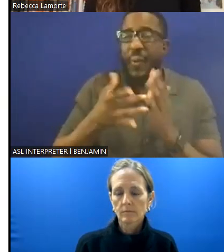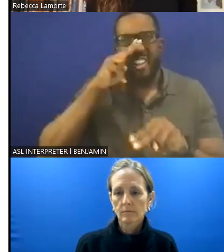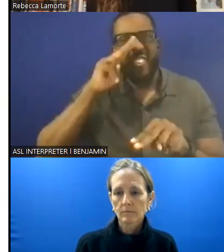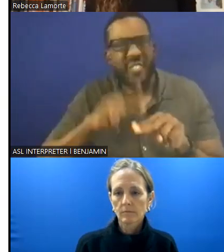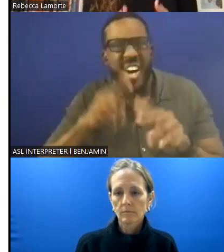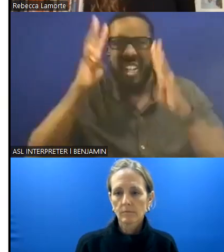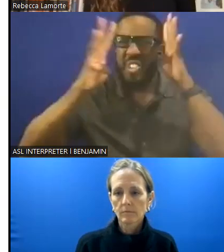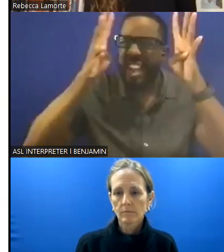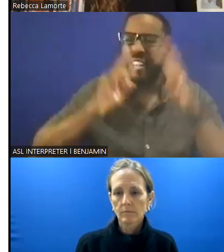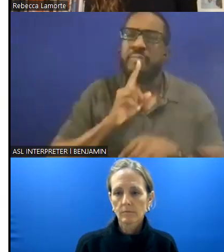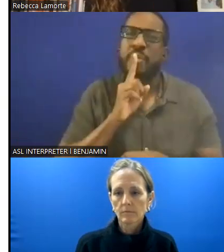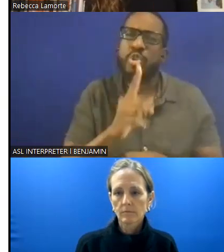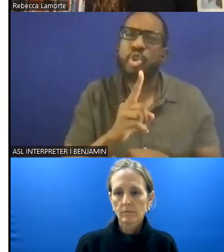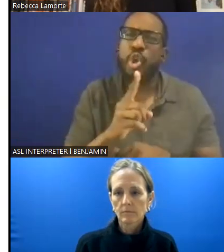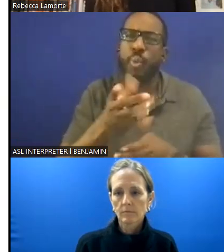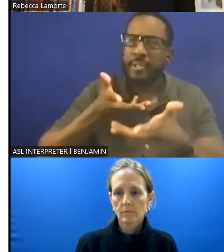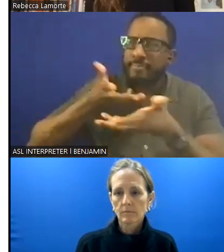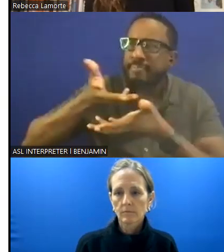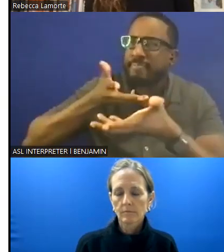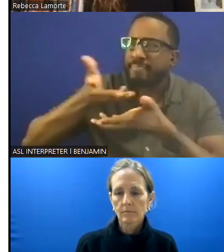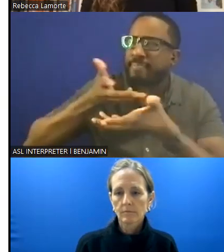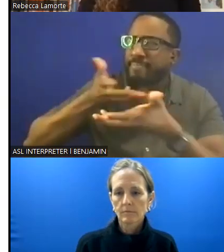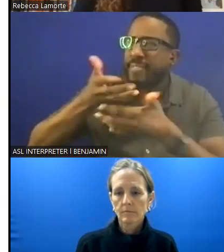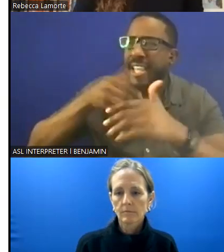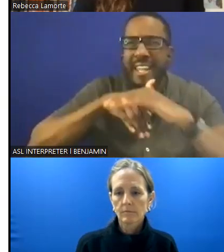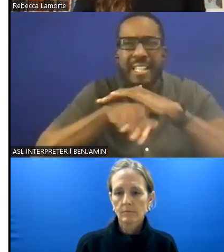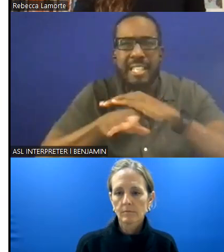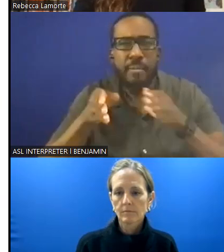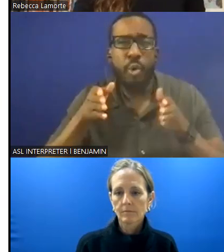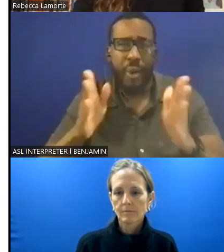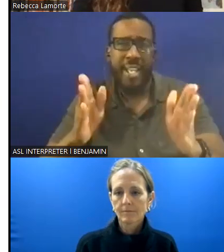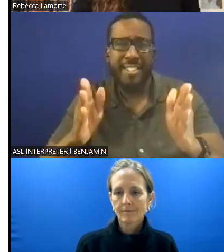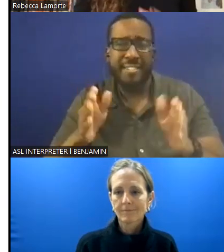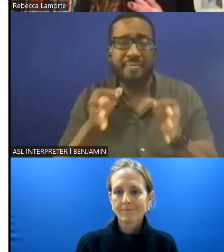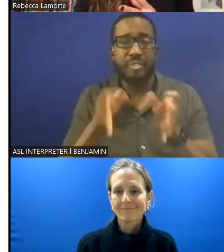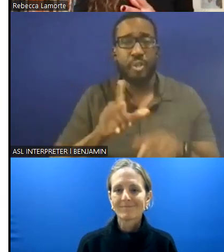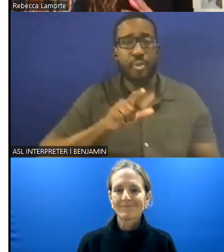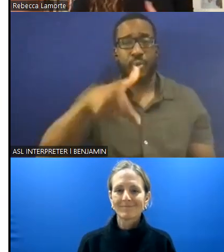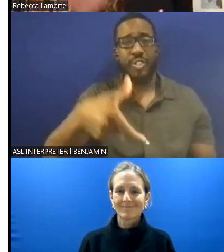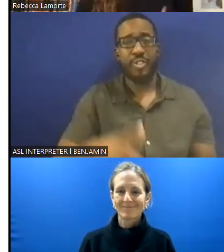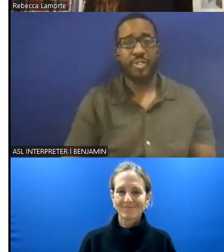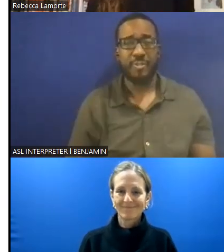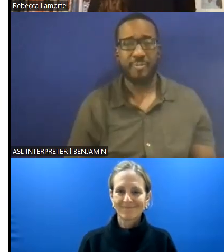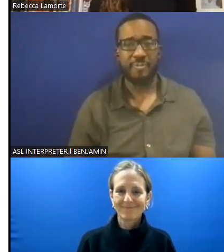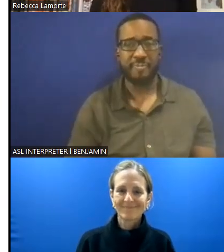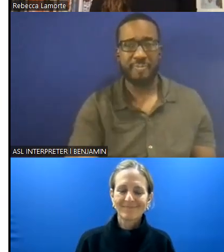and be sure that we're engaging people in really open and accessible ways. And now as we come back to the issue that you chose,